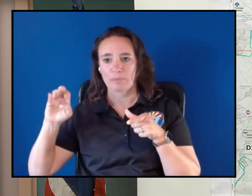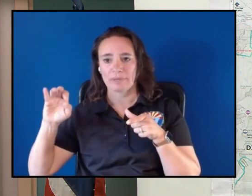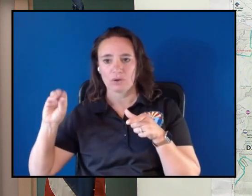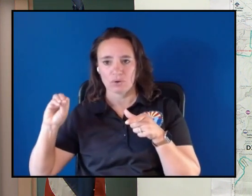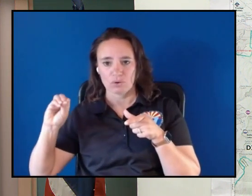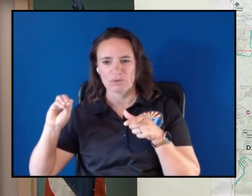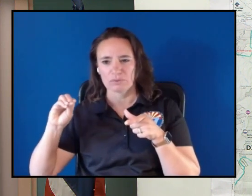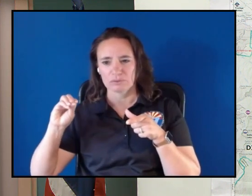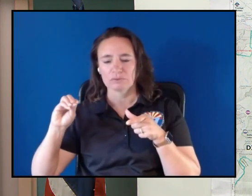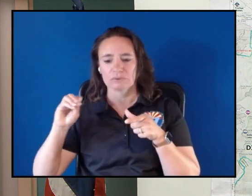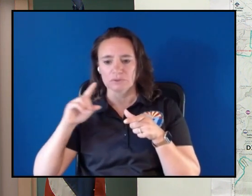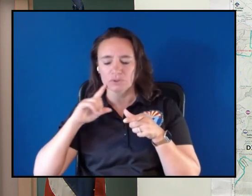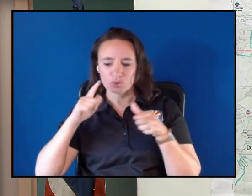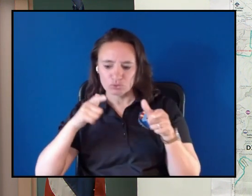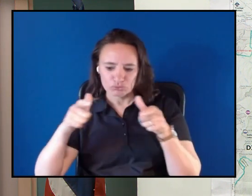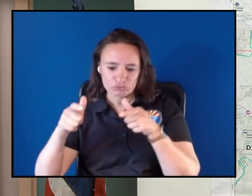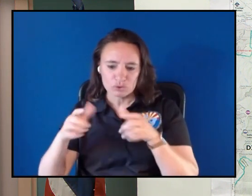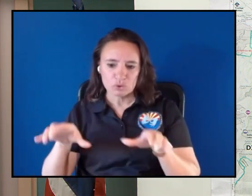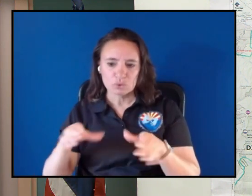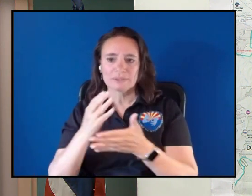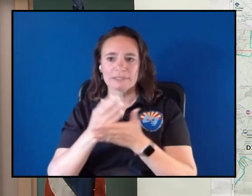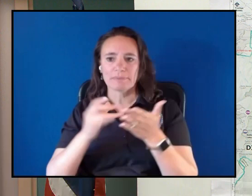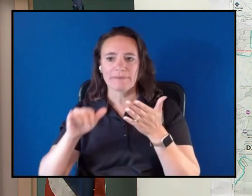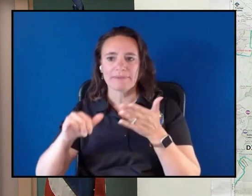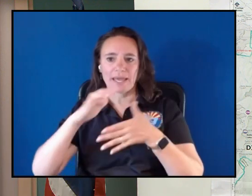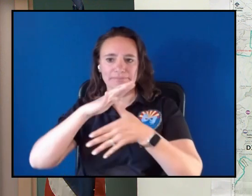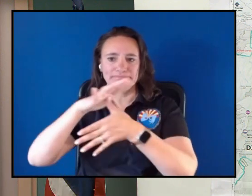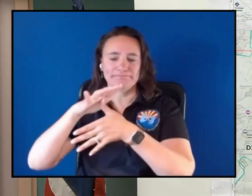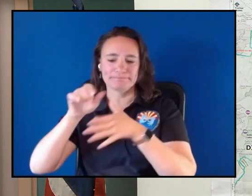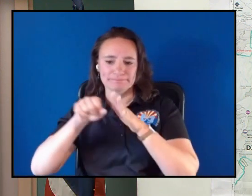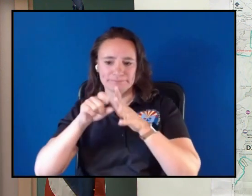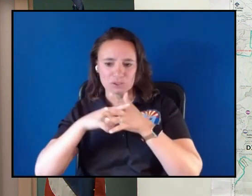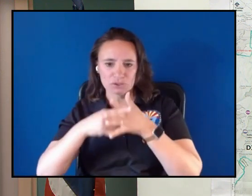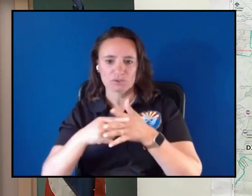some of the aviation ignitions. Again, it is at a slow pace,